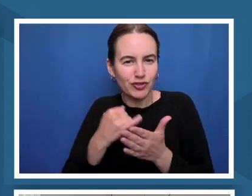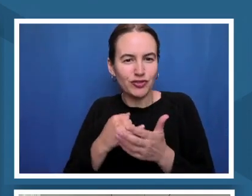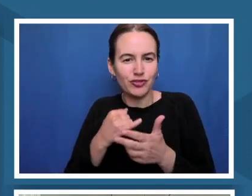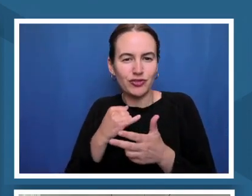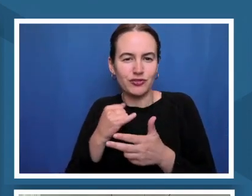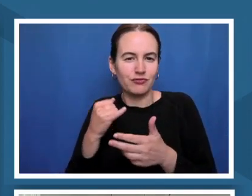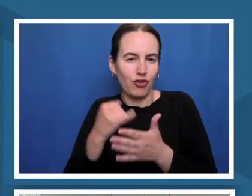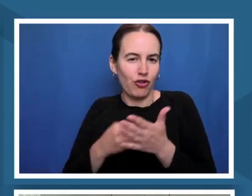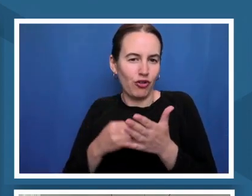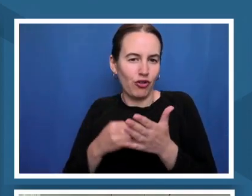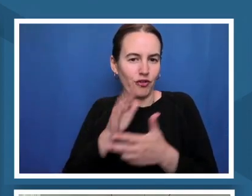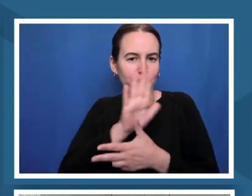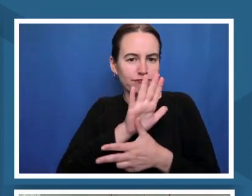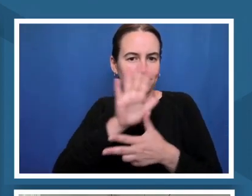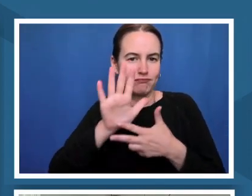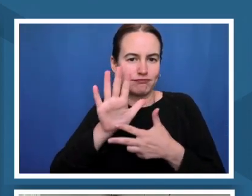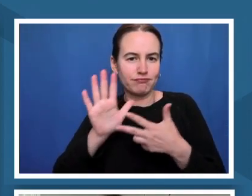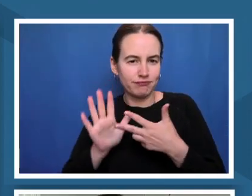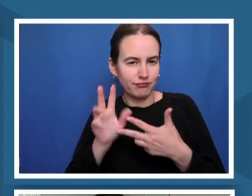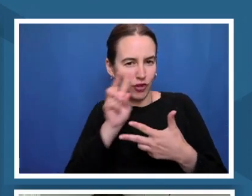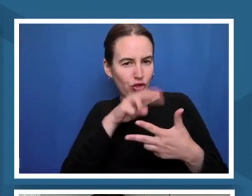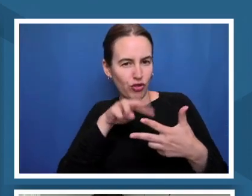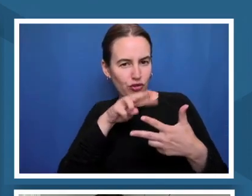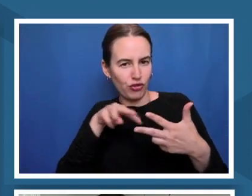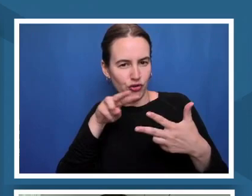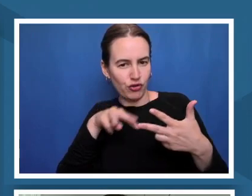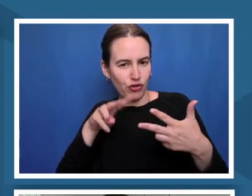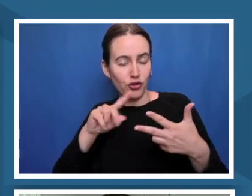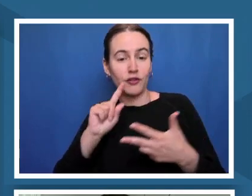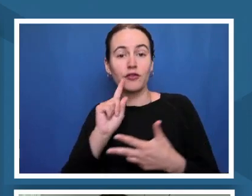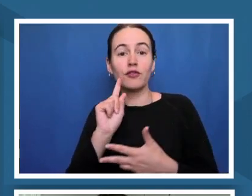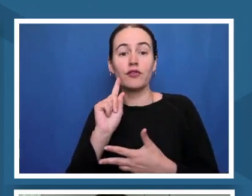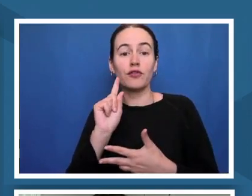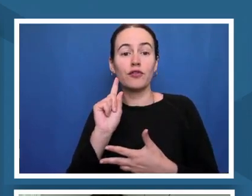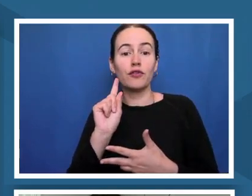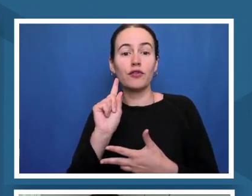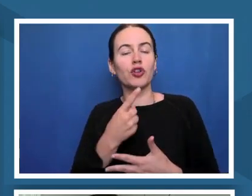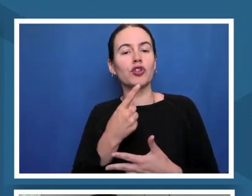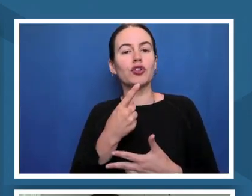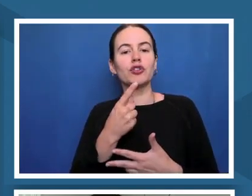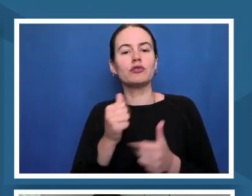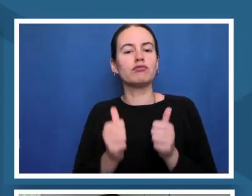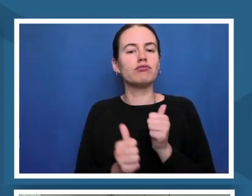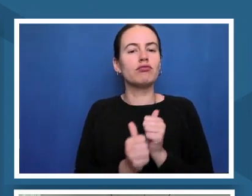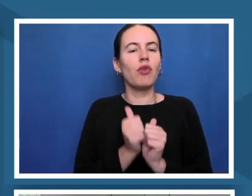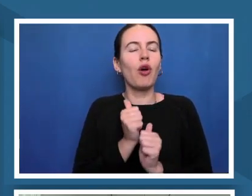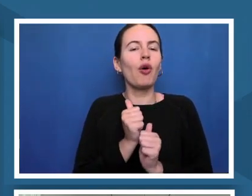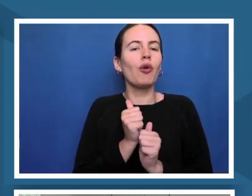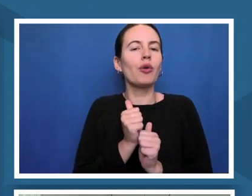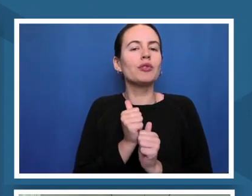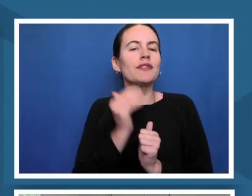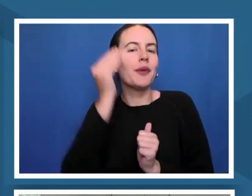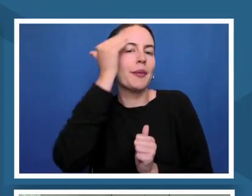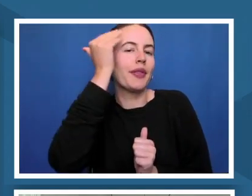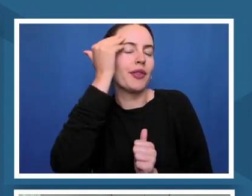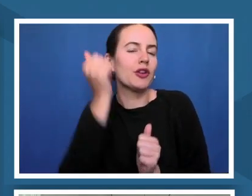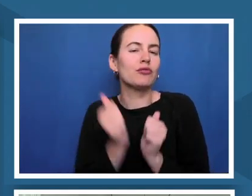and first seek the one that seems most comforting